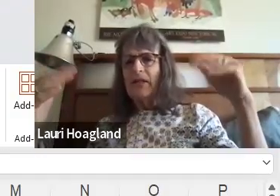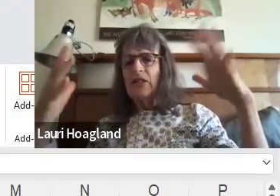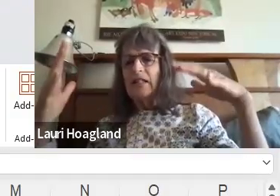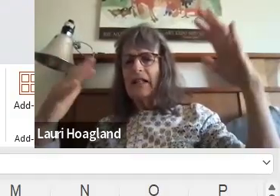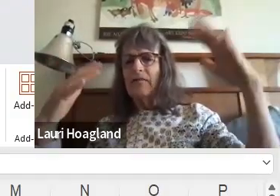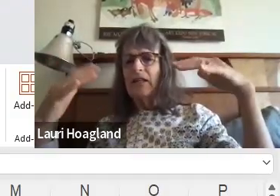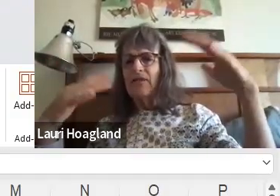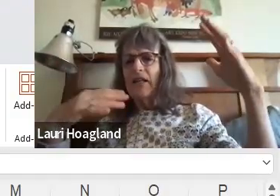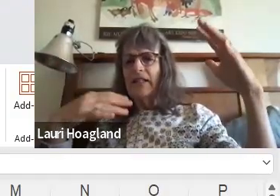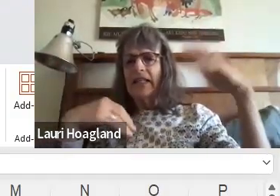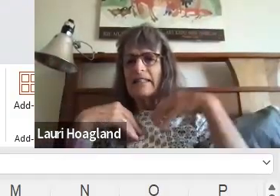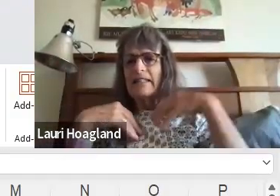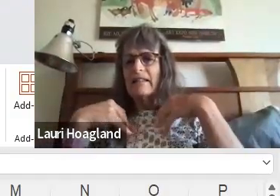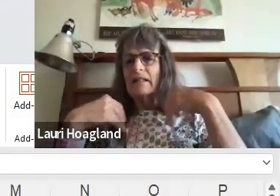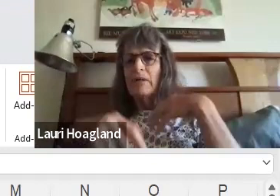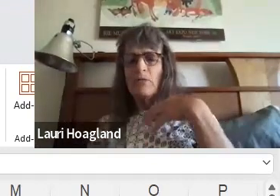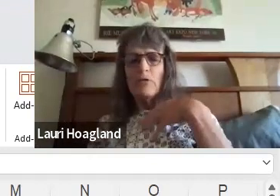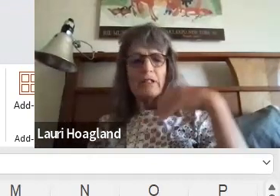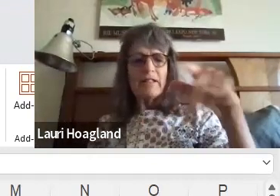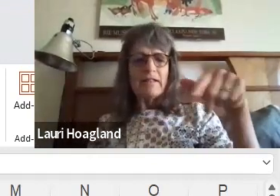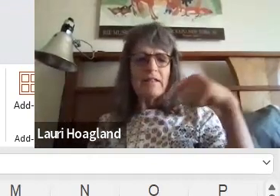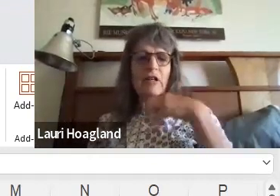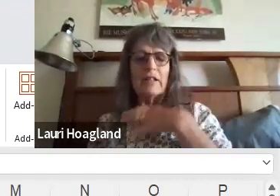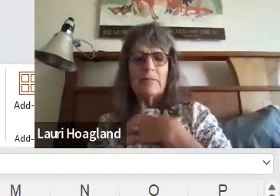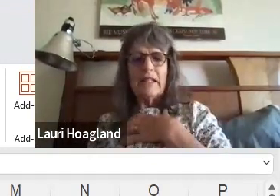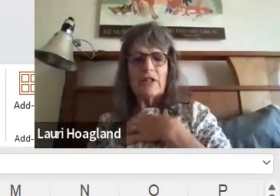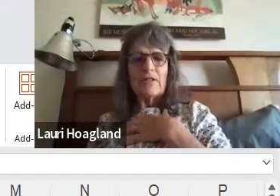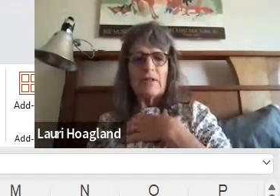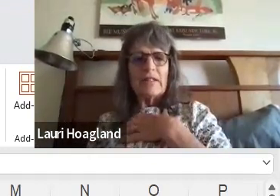the population. it kind of gives context a little bit more since there are limitations